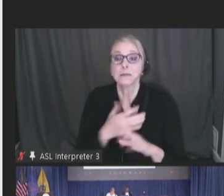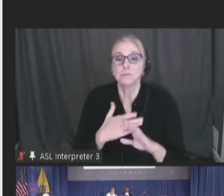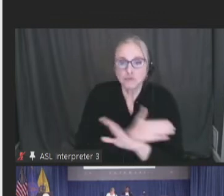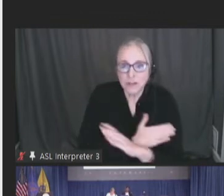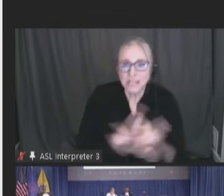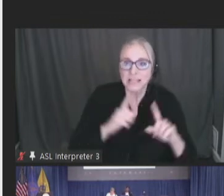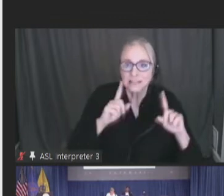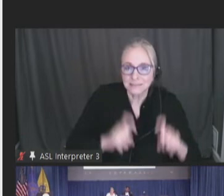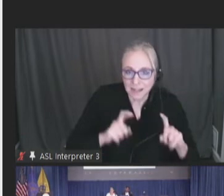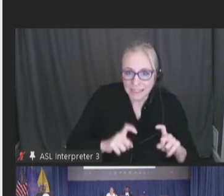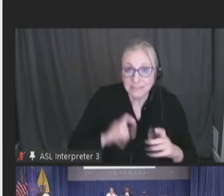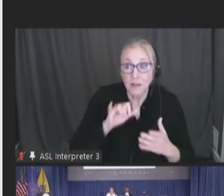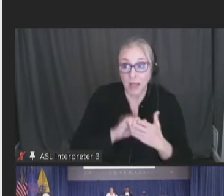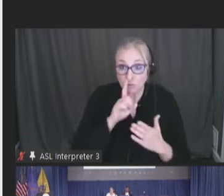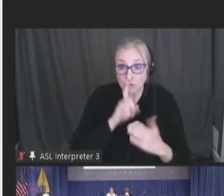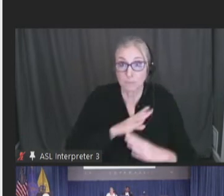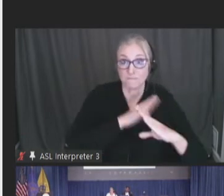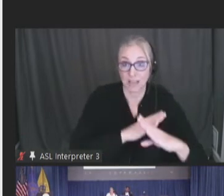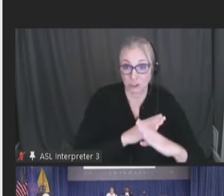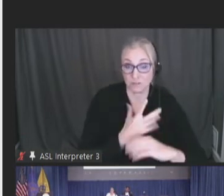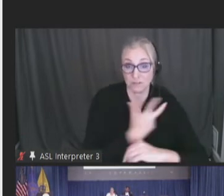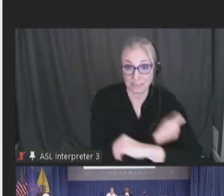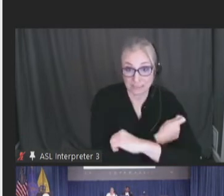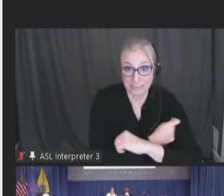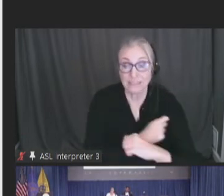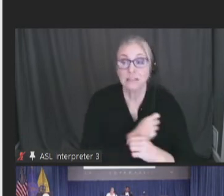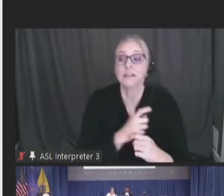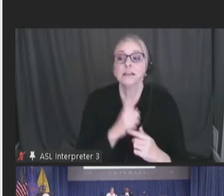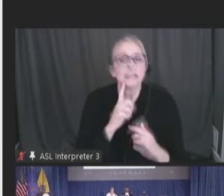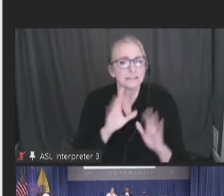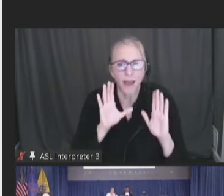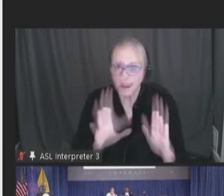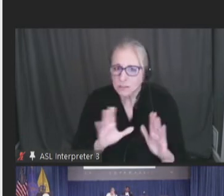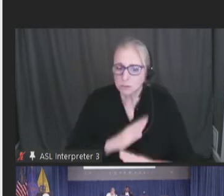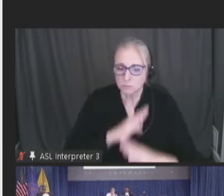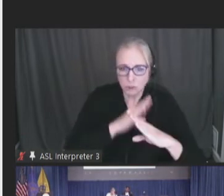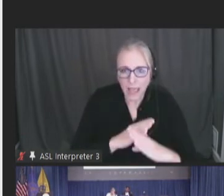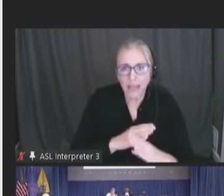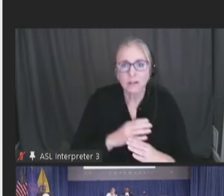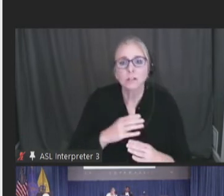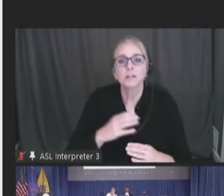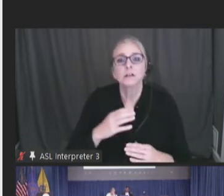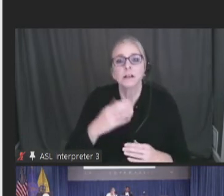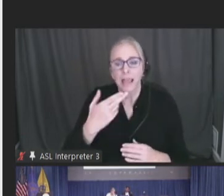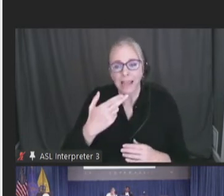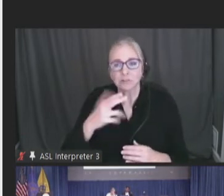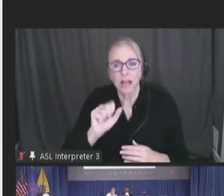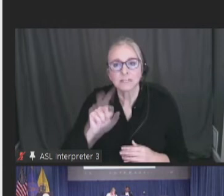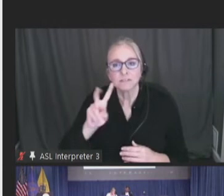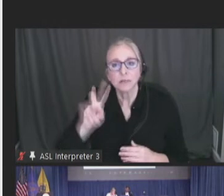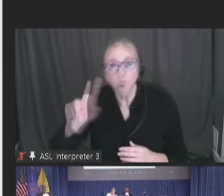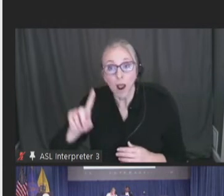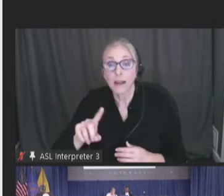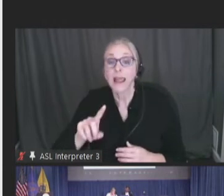that one that's a prevention vaccine, is excellent against genital HSV-1 and genital HSV-2. But we're